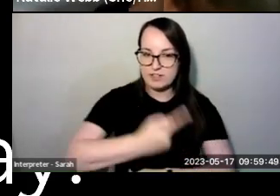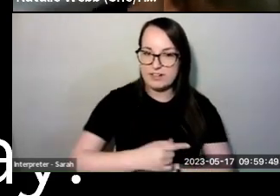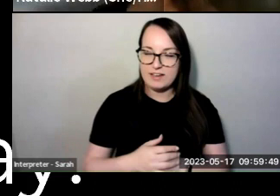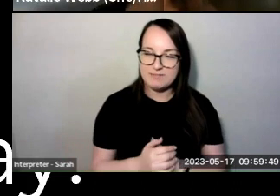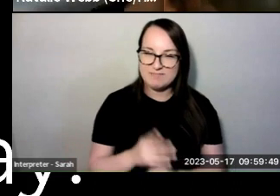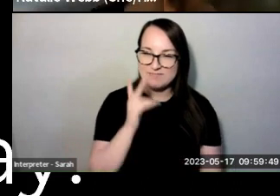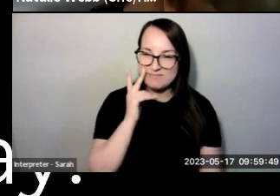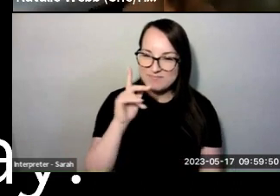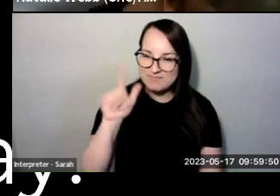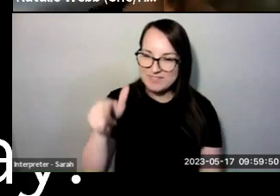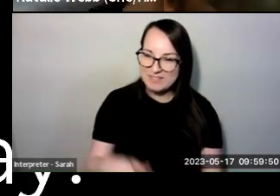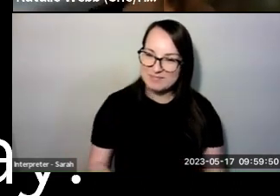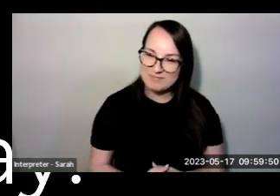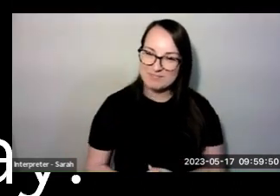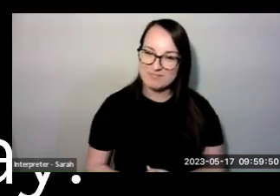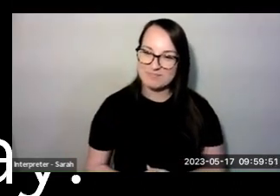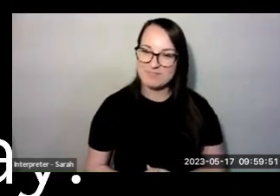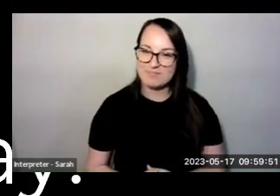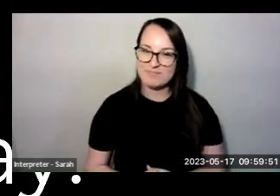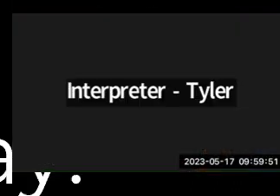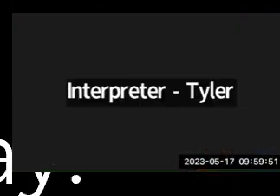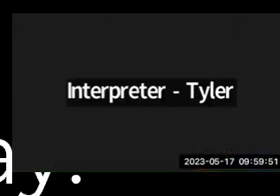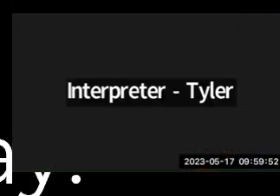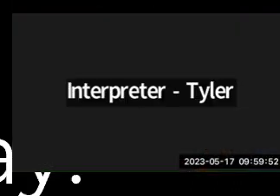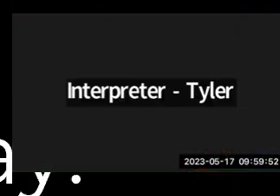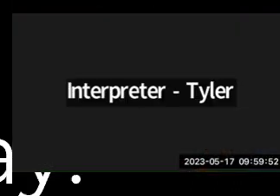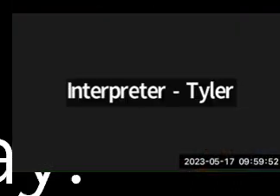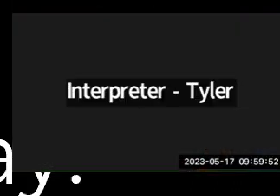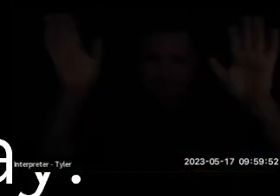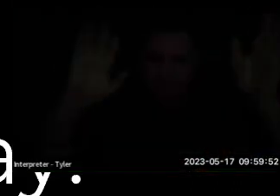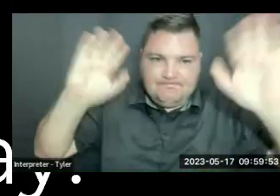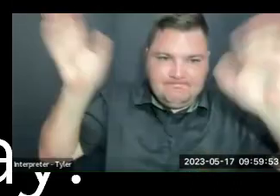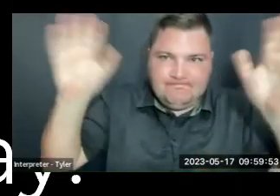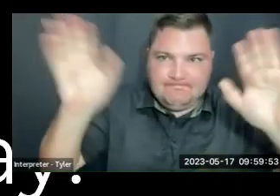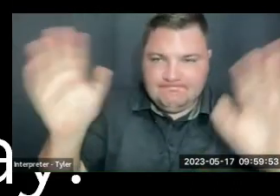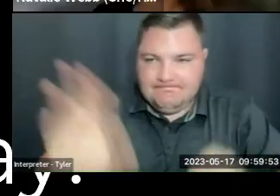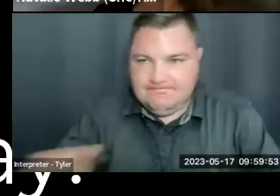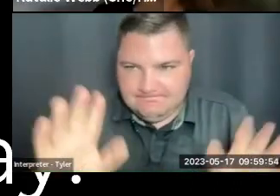of your day. See you guys next time.